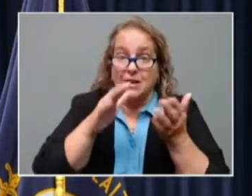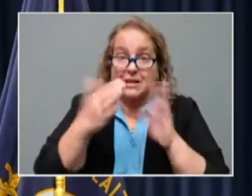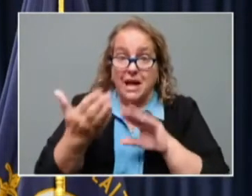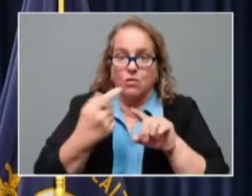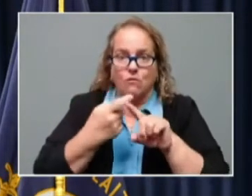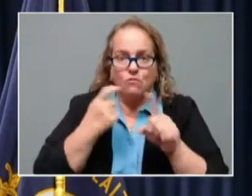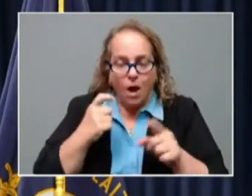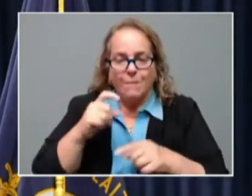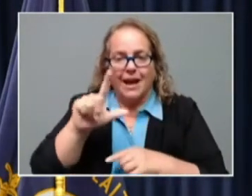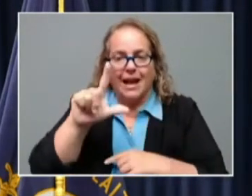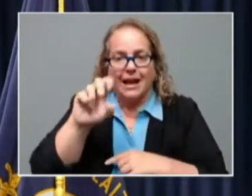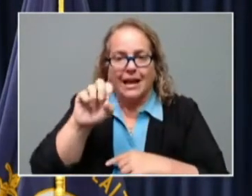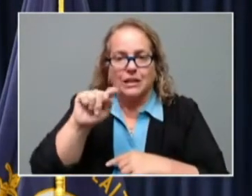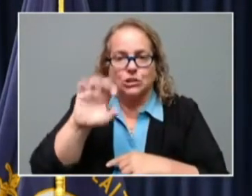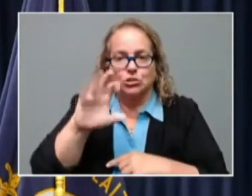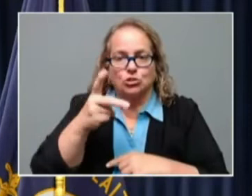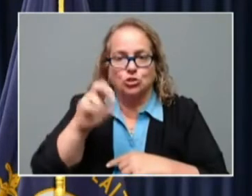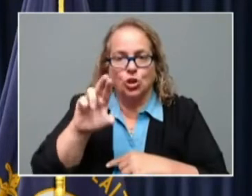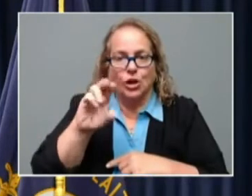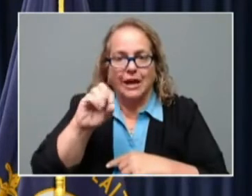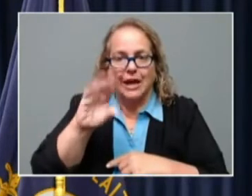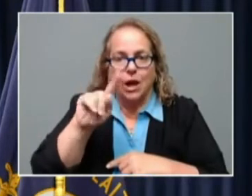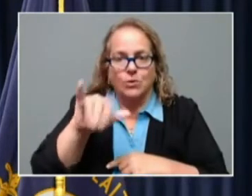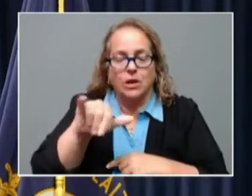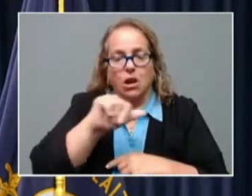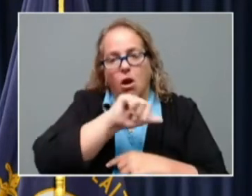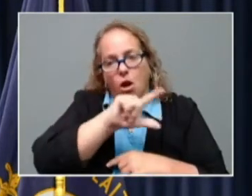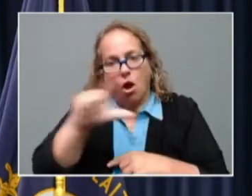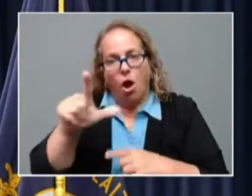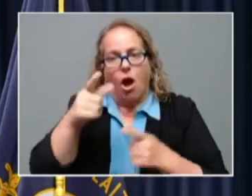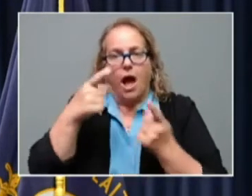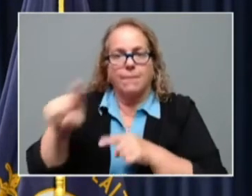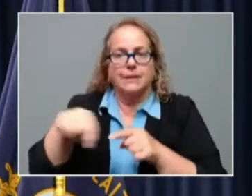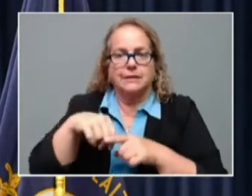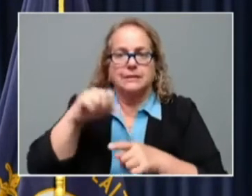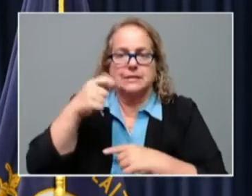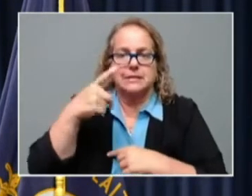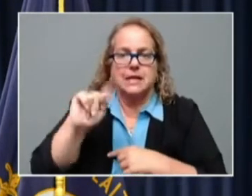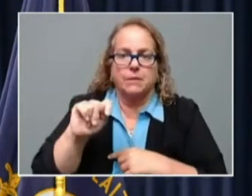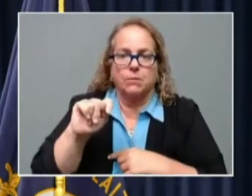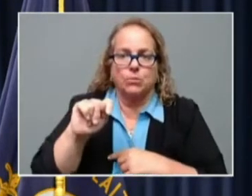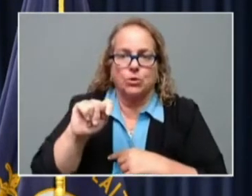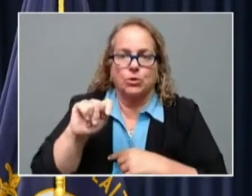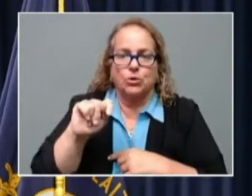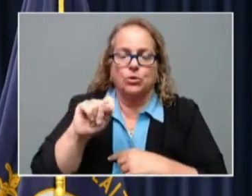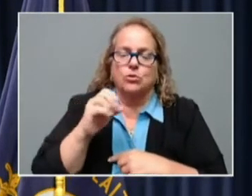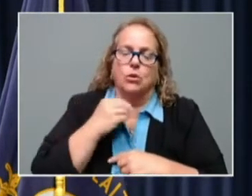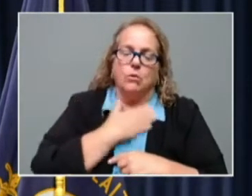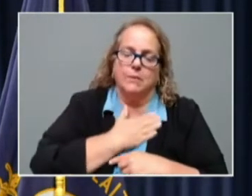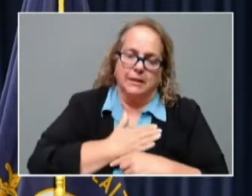which have occurred in september. So please get vaccinated. It's critically